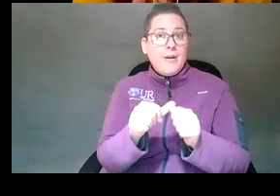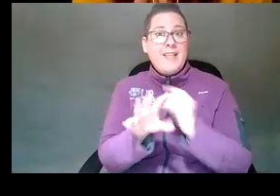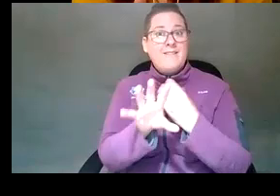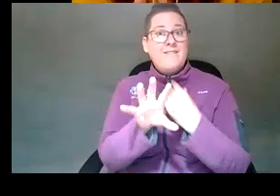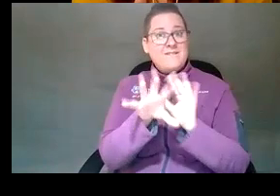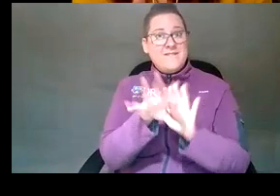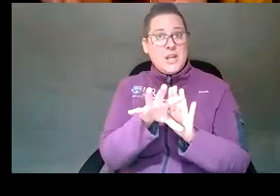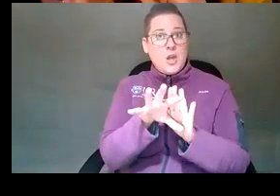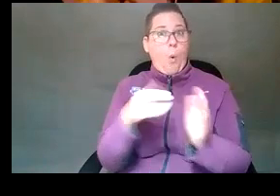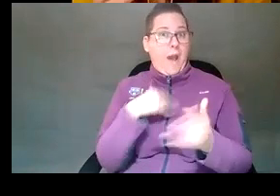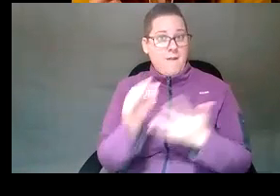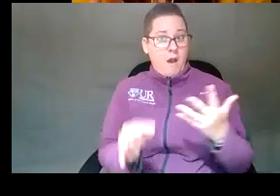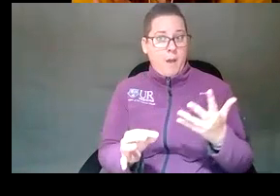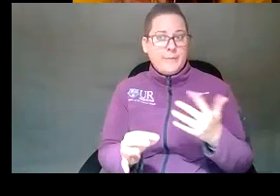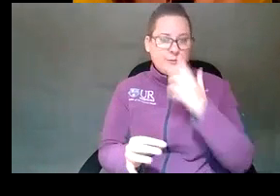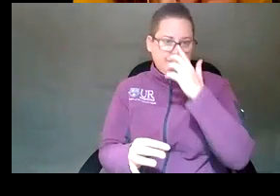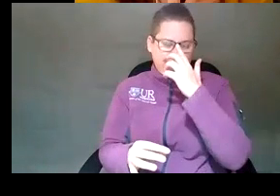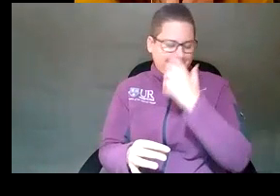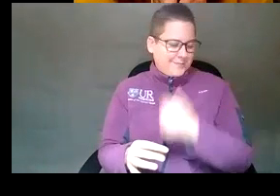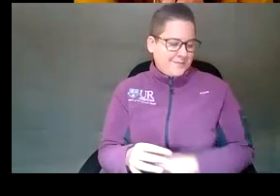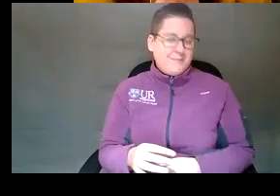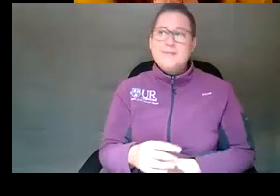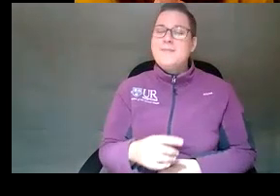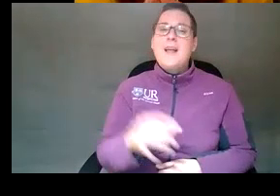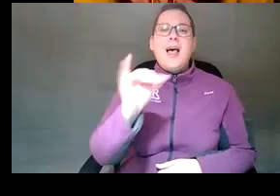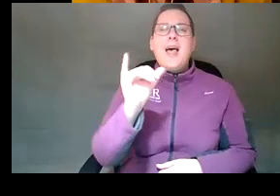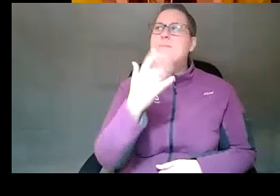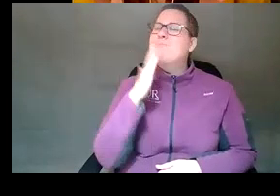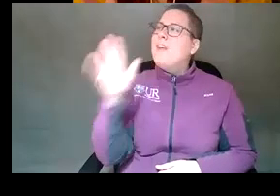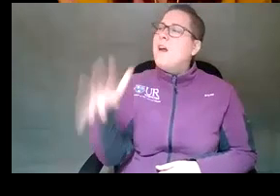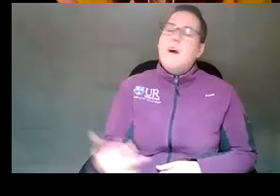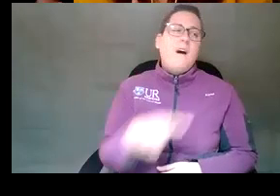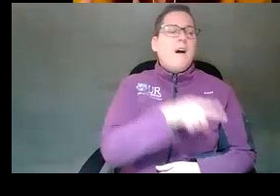things like oh like there's this one behavior that they do I wish you know it didn't happen today I